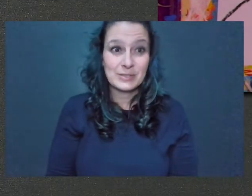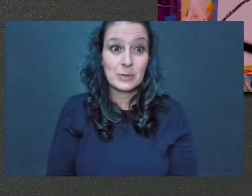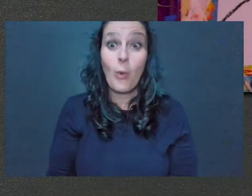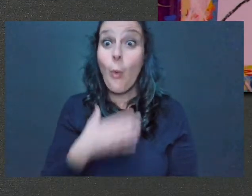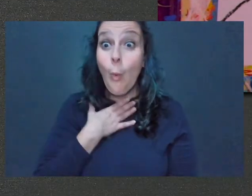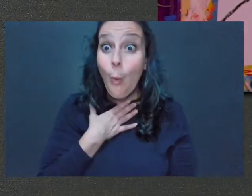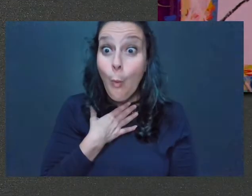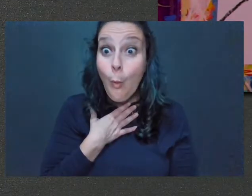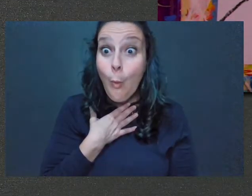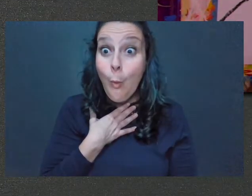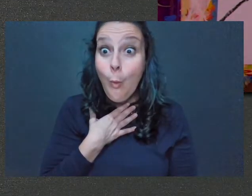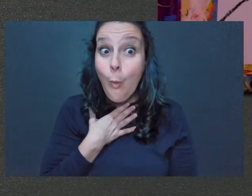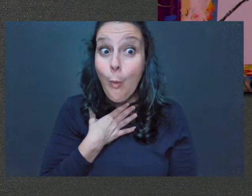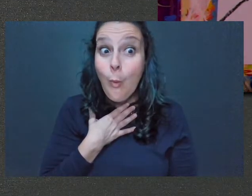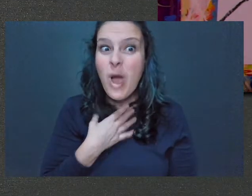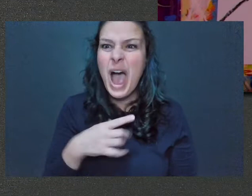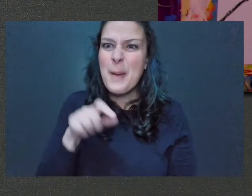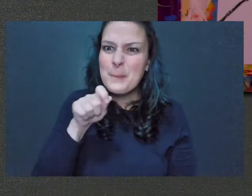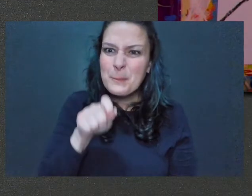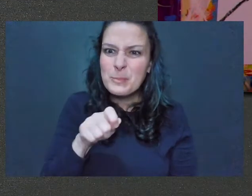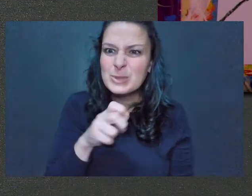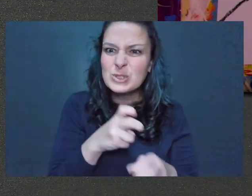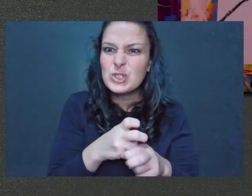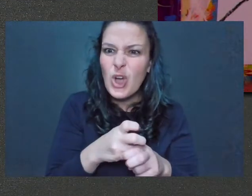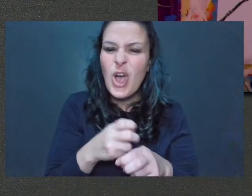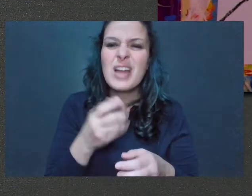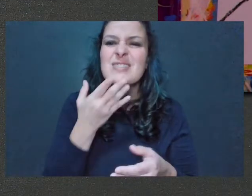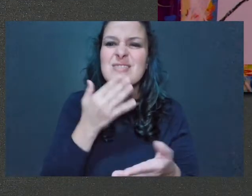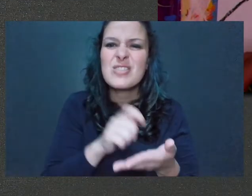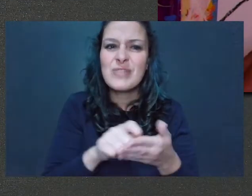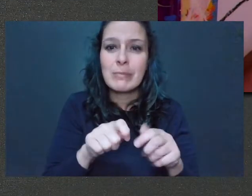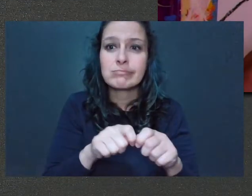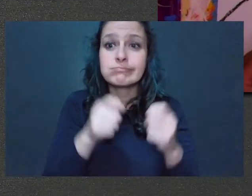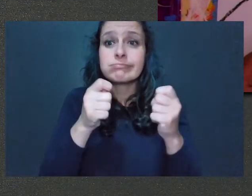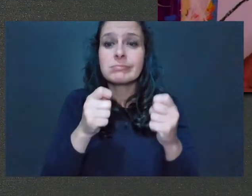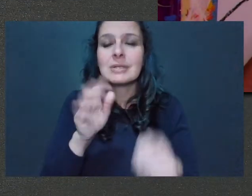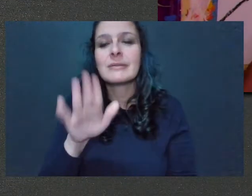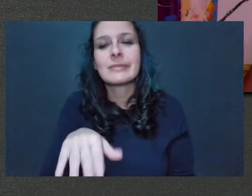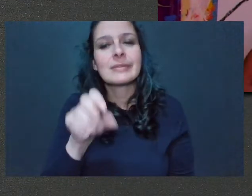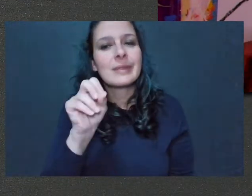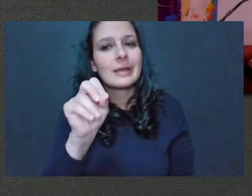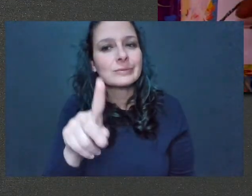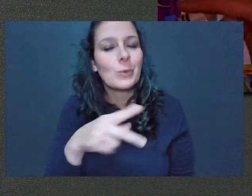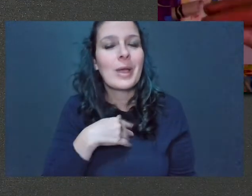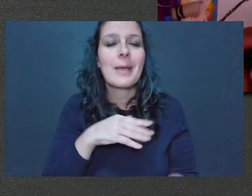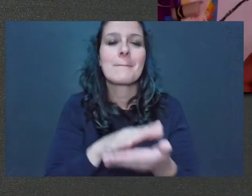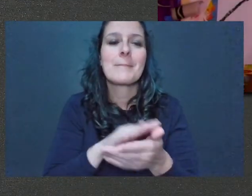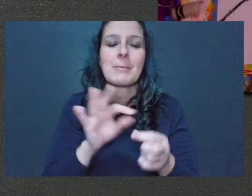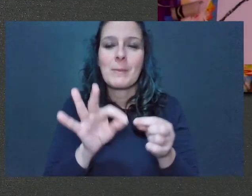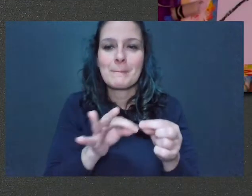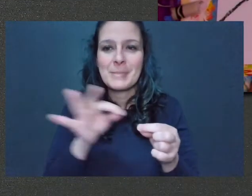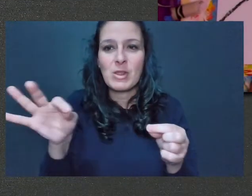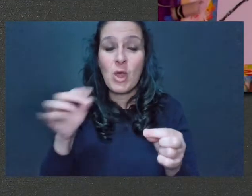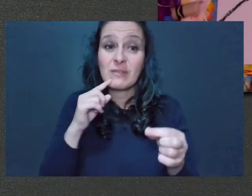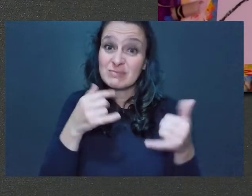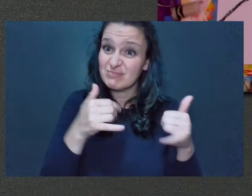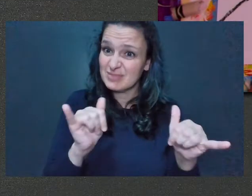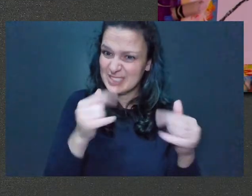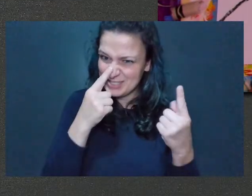[crayon snapping] Whoops. I pressed a little too hard on that one. And that's all right, I can just peel this paper off. This crayon still works.